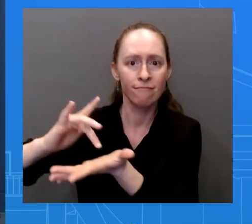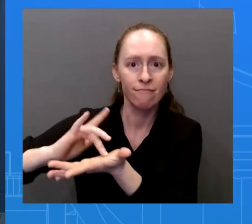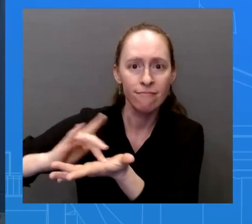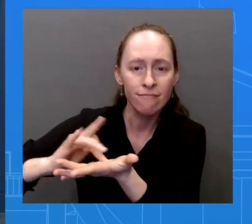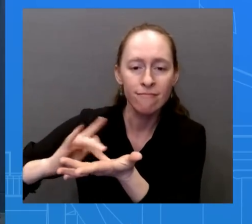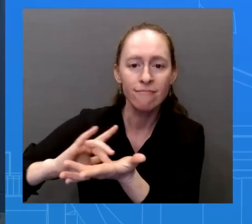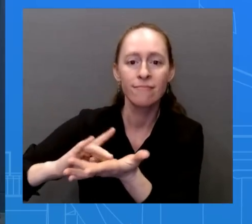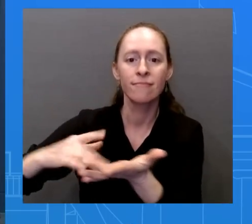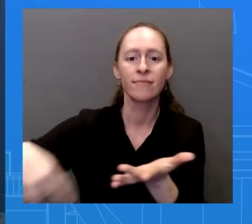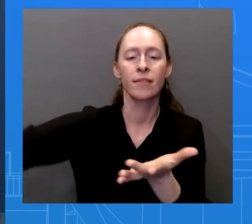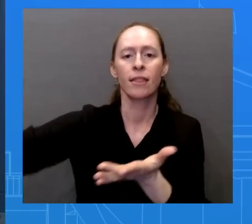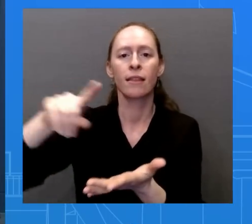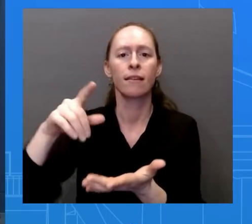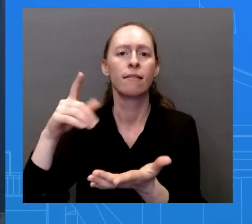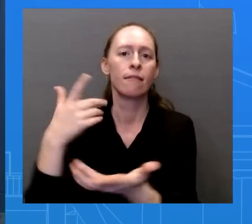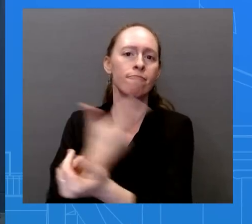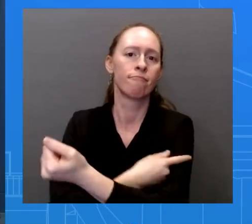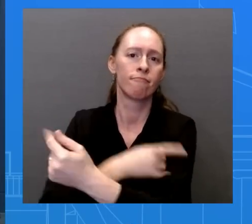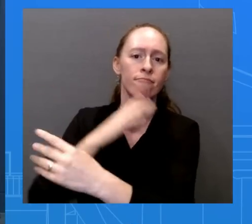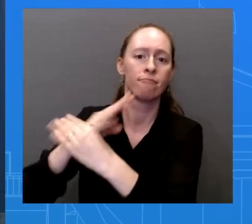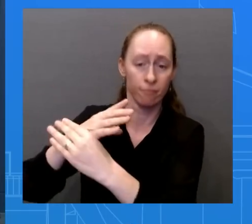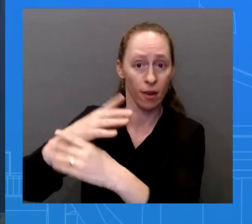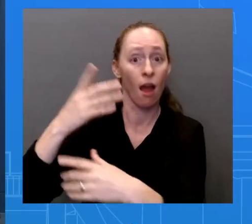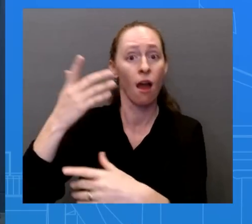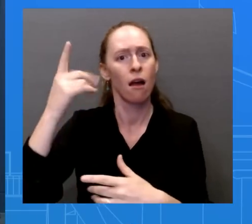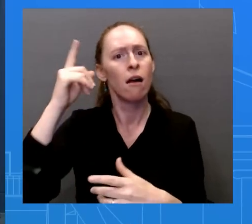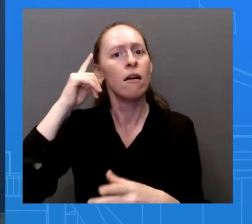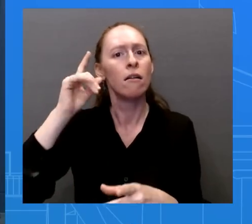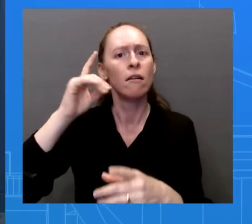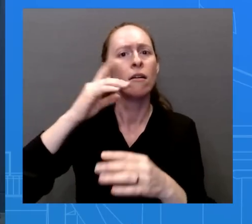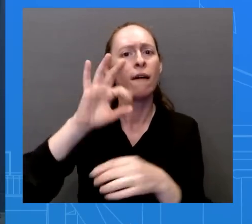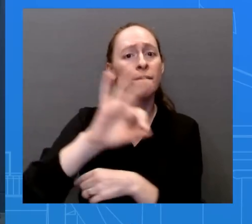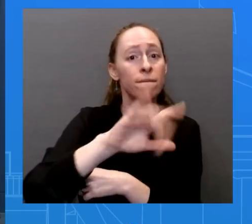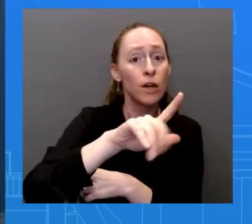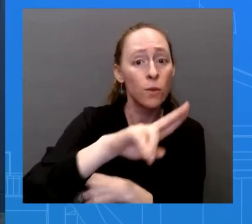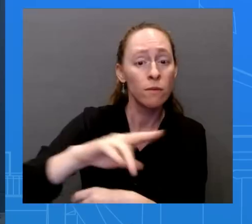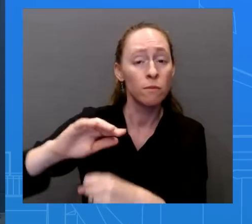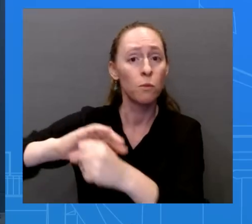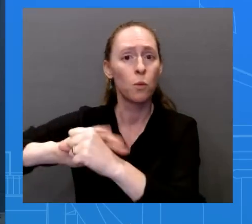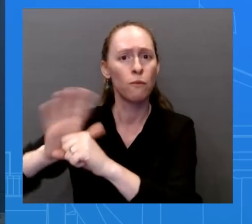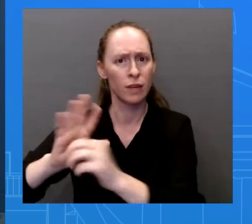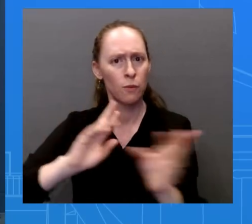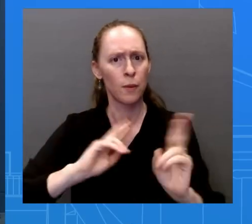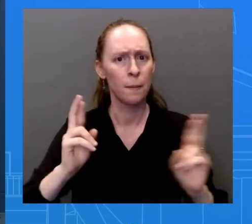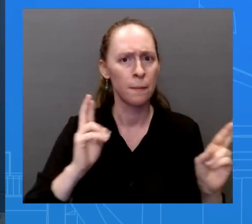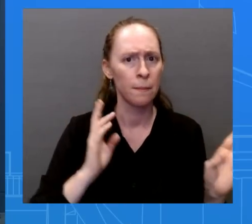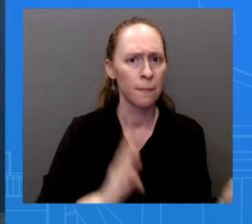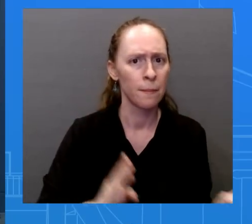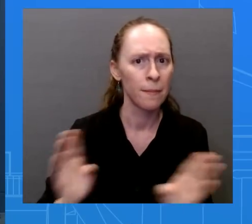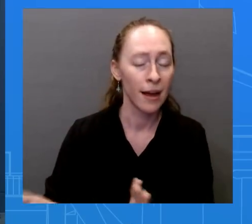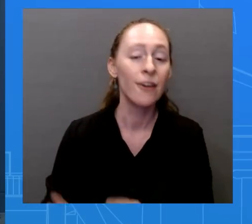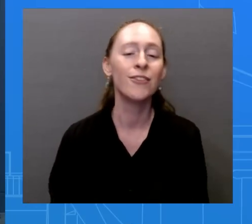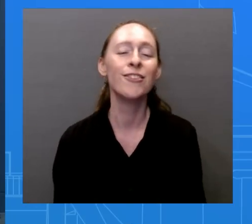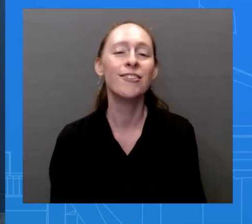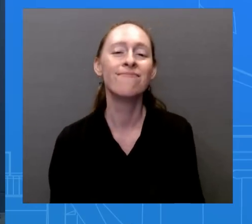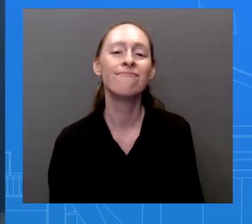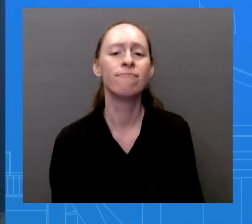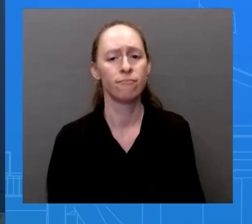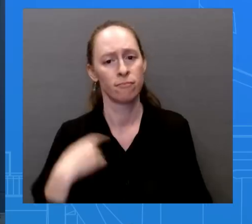So we have some challenges ahead as we plan and as we look at the winter in front of us. But the good news is we are not helpless